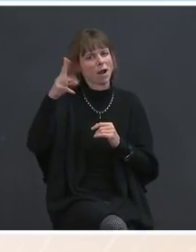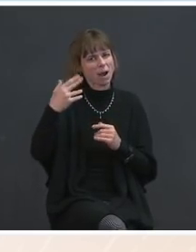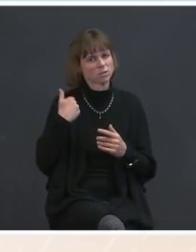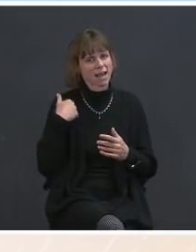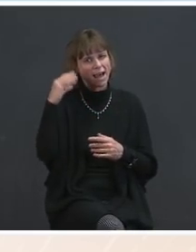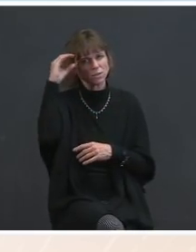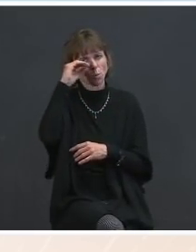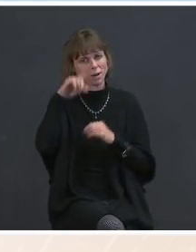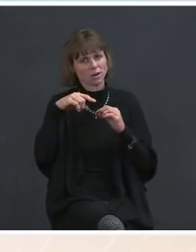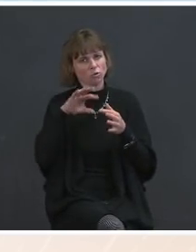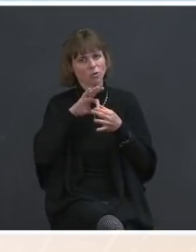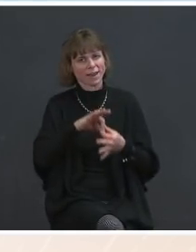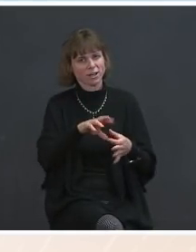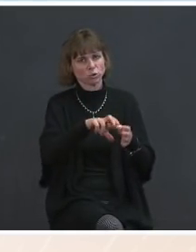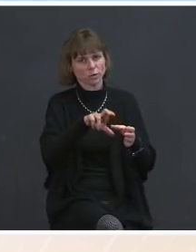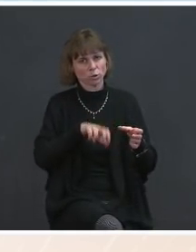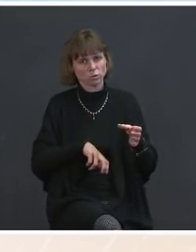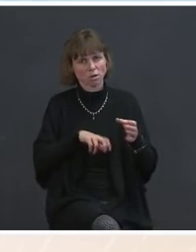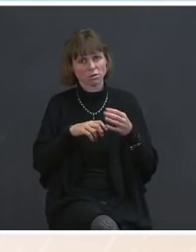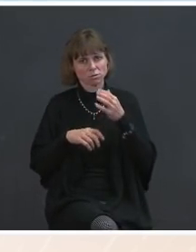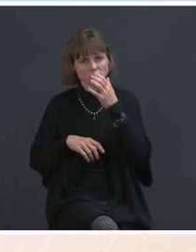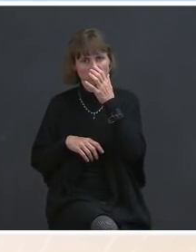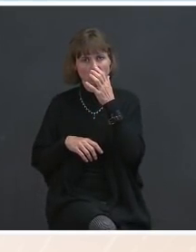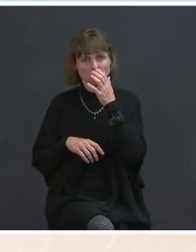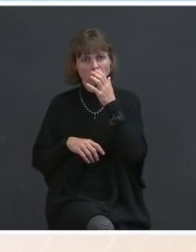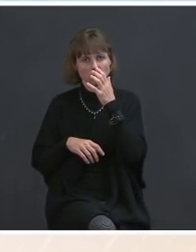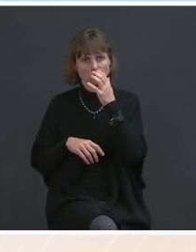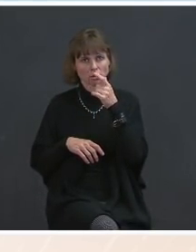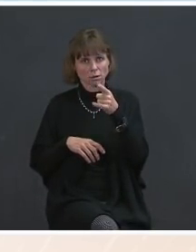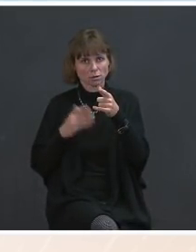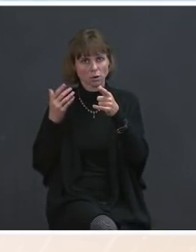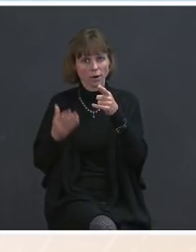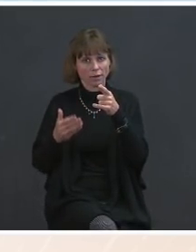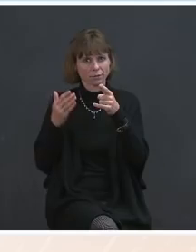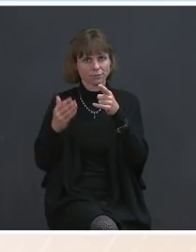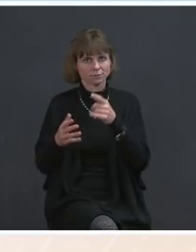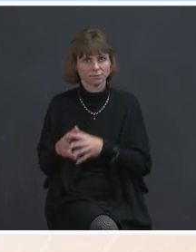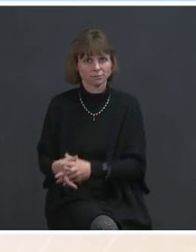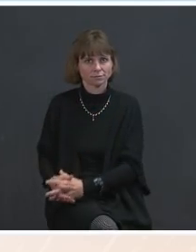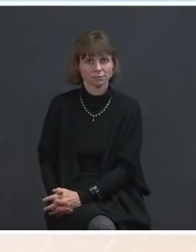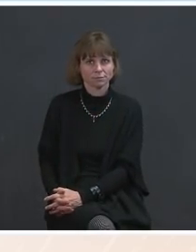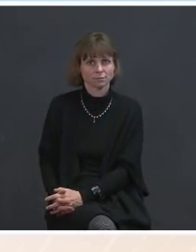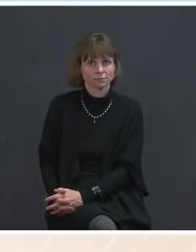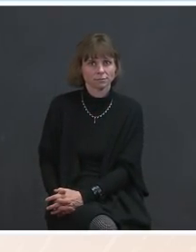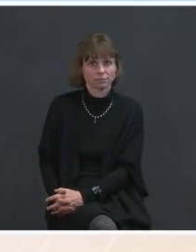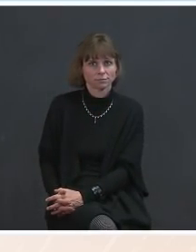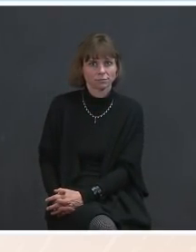Go ahead. Go ahead. The Press: Thank you. Ms. Psaki: Oh, okay -- go ahead. Go ahead, in the back. Go ahead, in the back. The Press: Thank you very much, Jen.